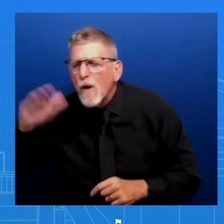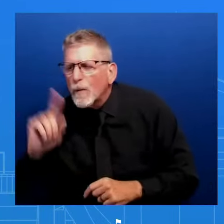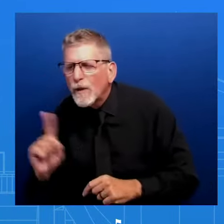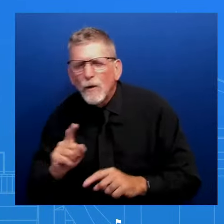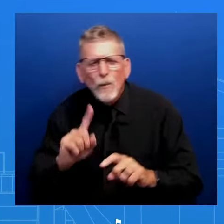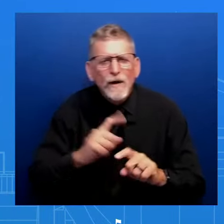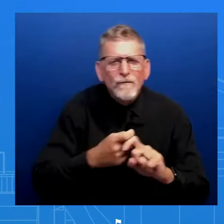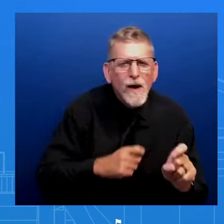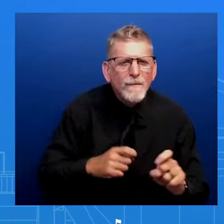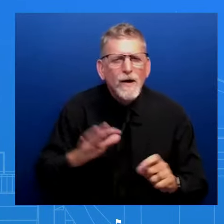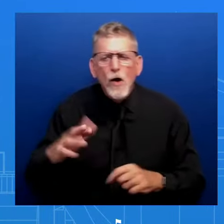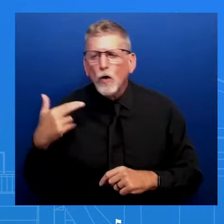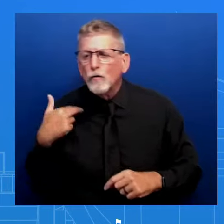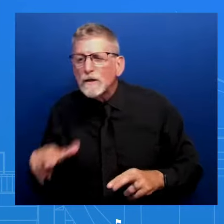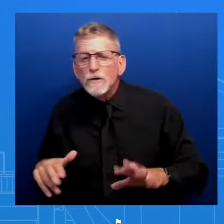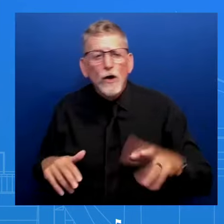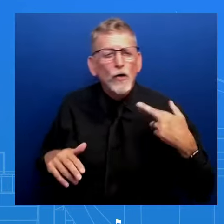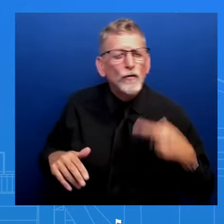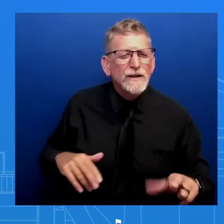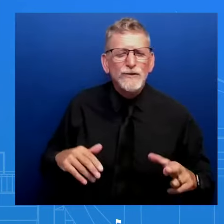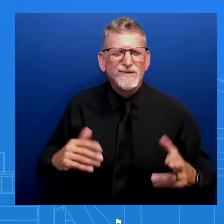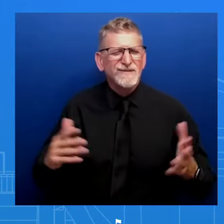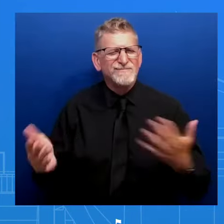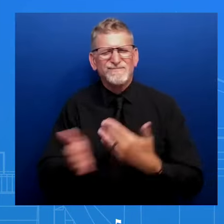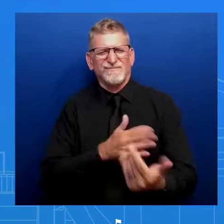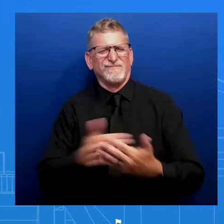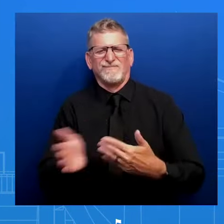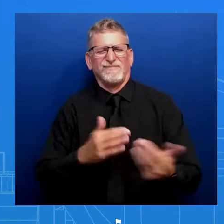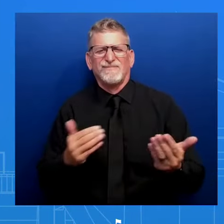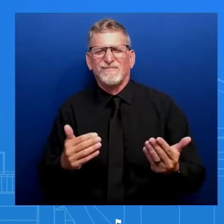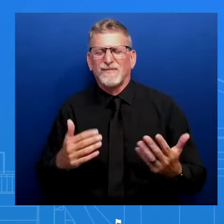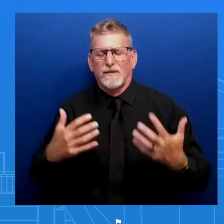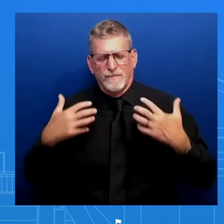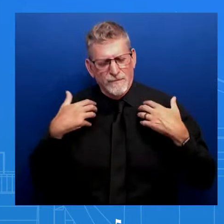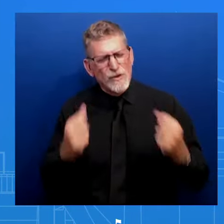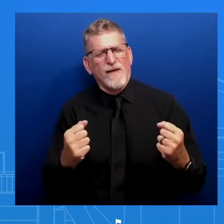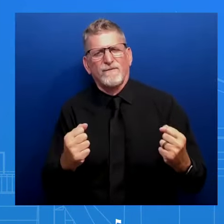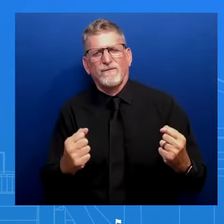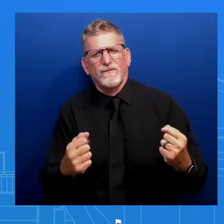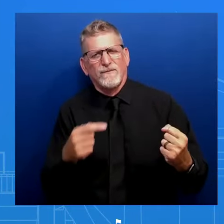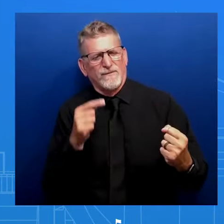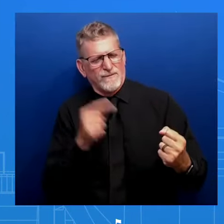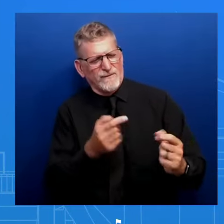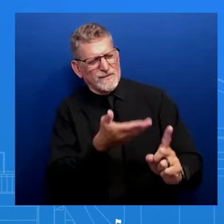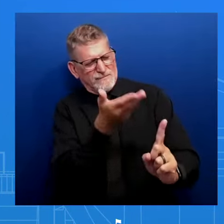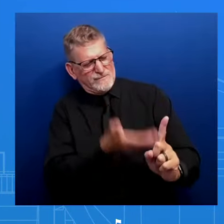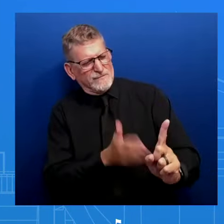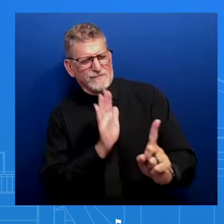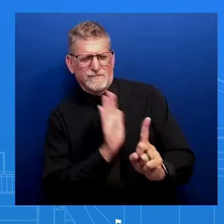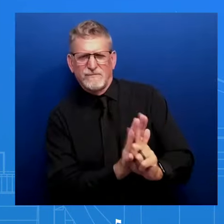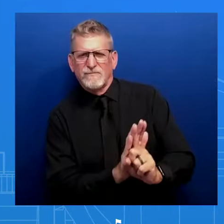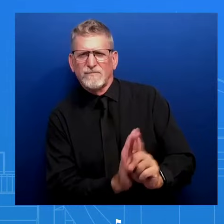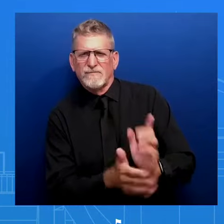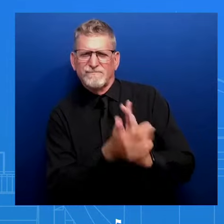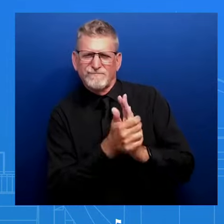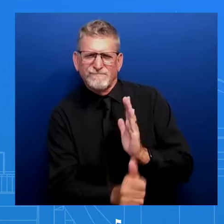Bravery, skill, the courage that goes along with being a member of the United States military -- that's something that comes from the heart.